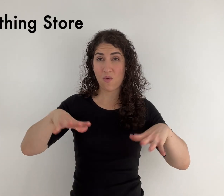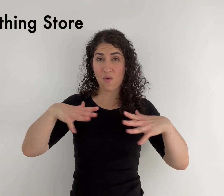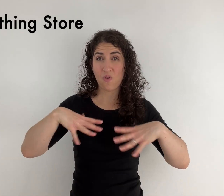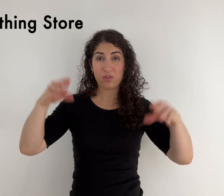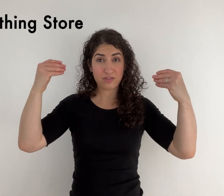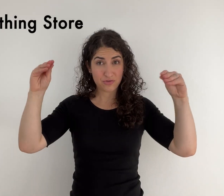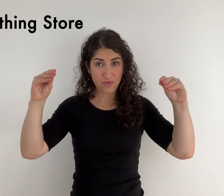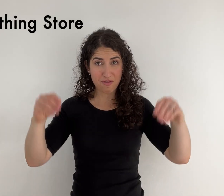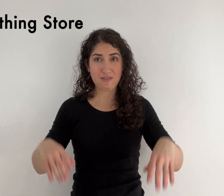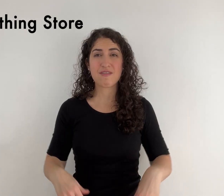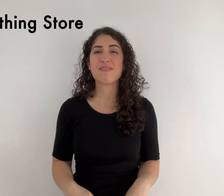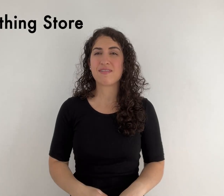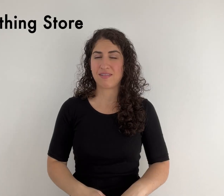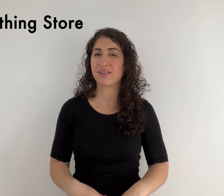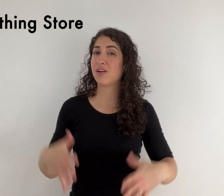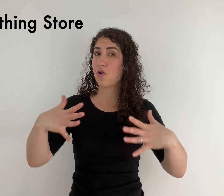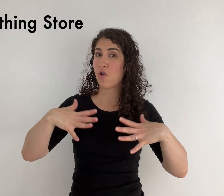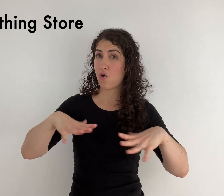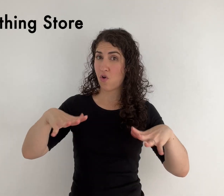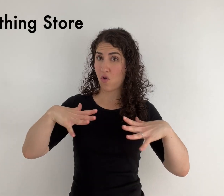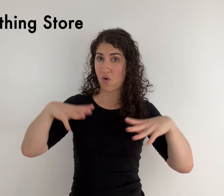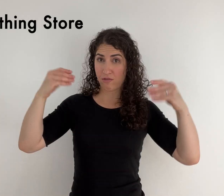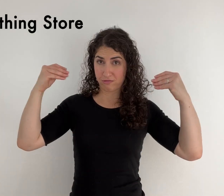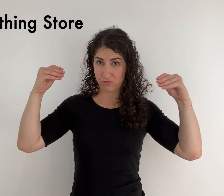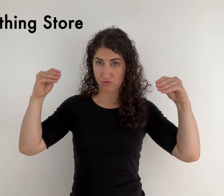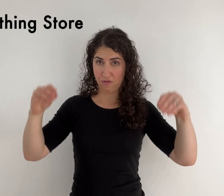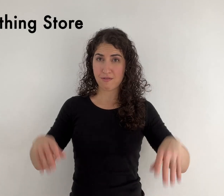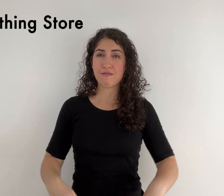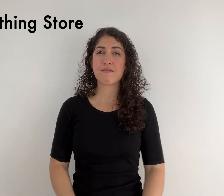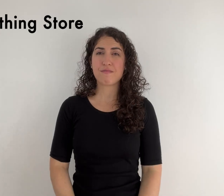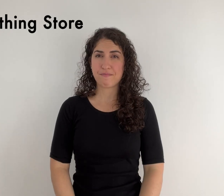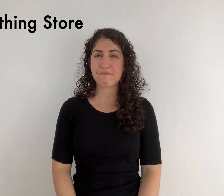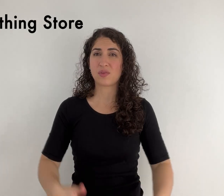Clothing store